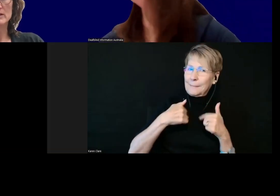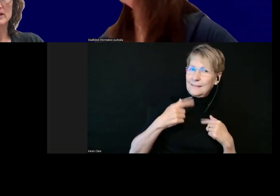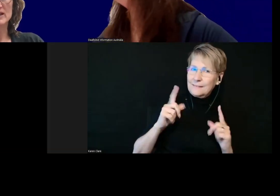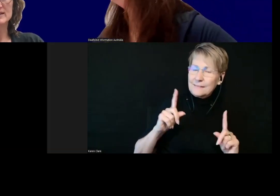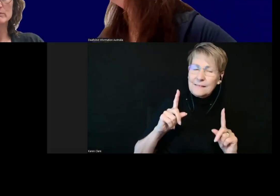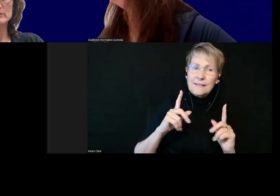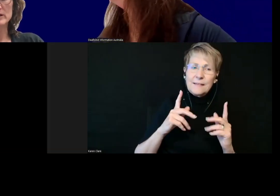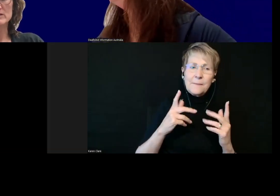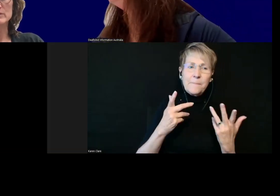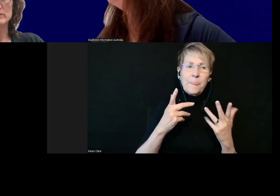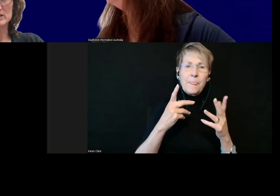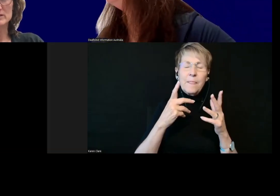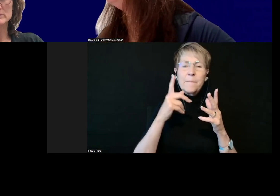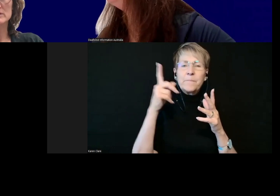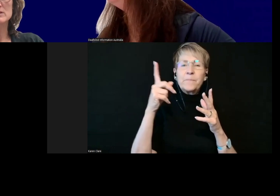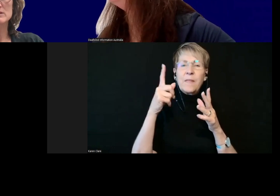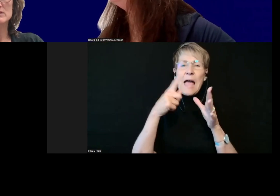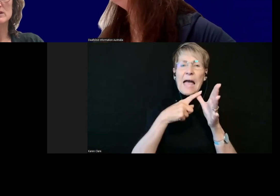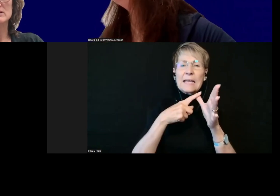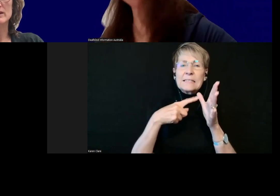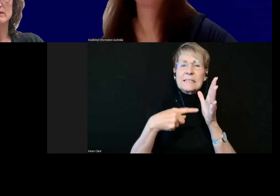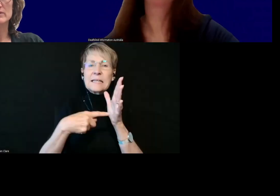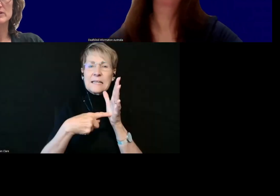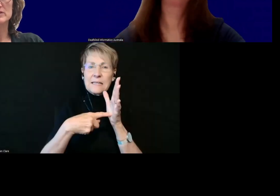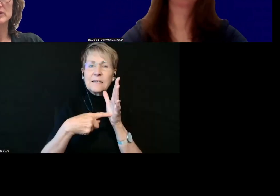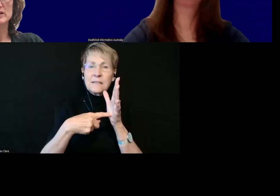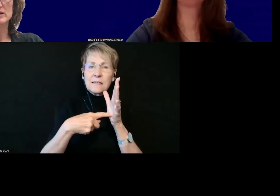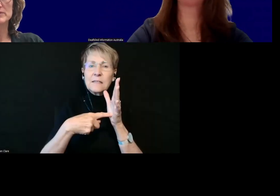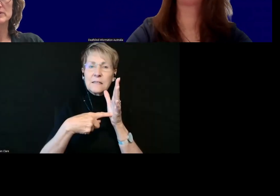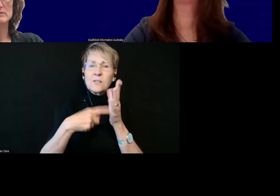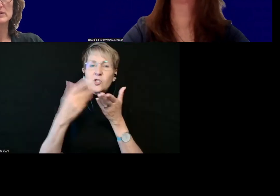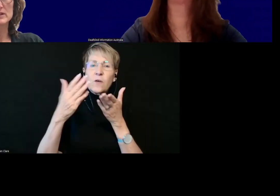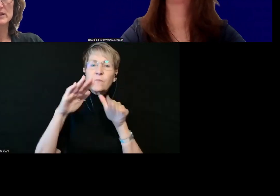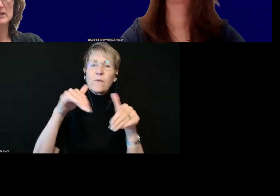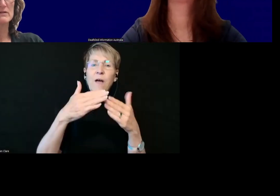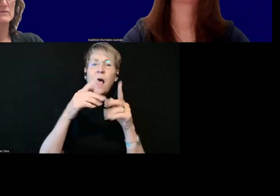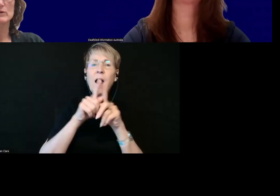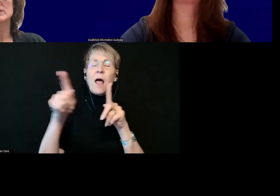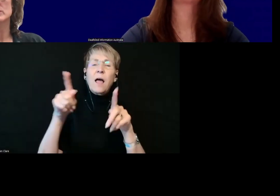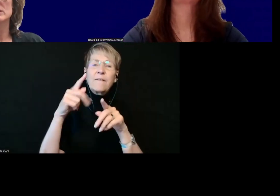the AT providers for vision. There's like Vision Australia, VisAbility, there's various ones